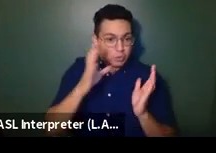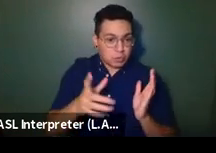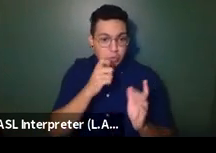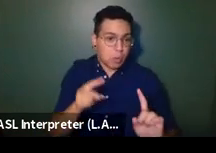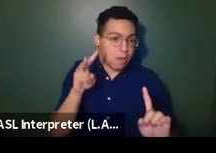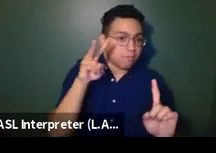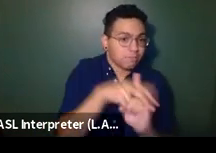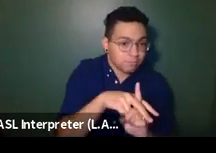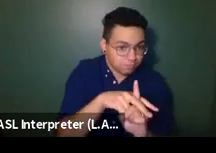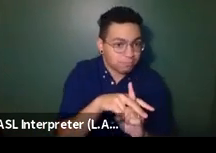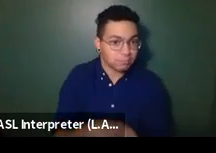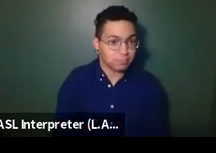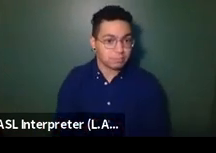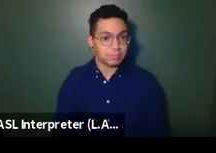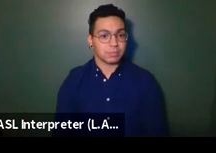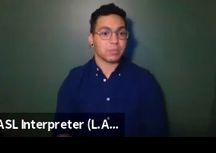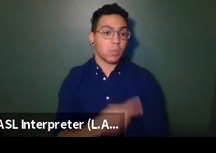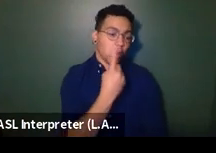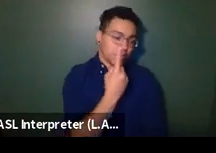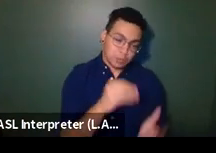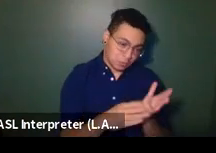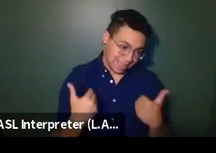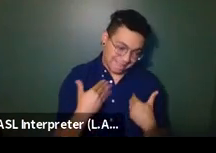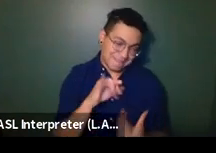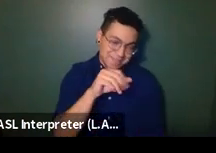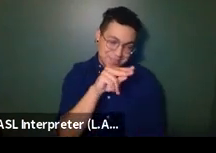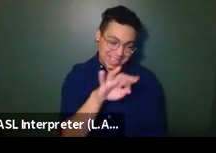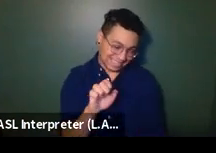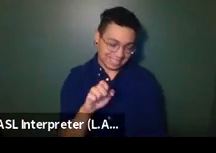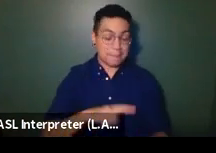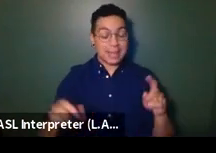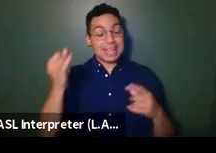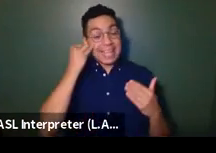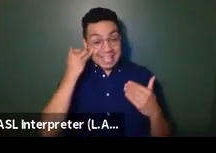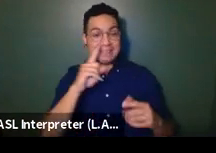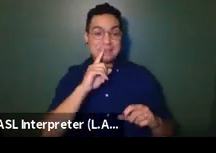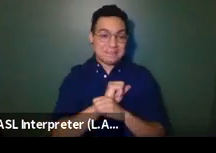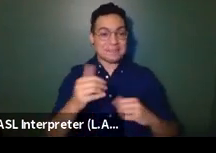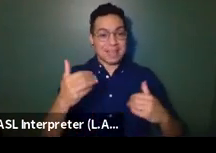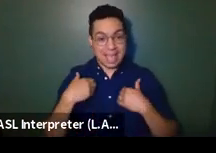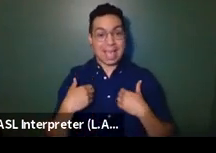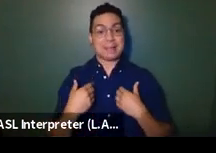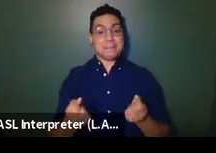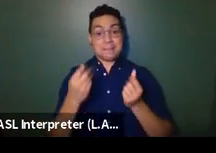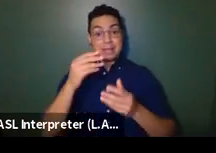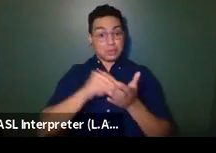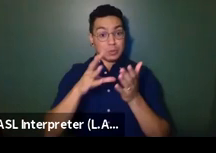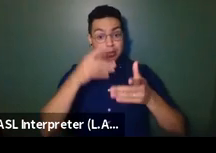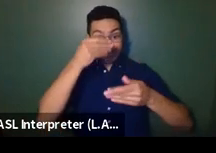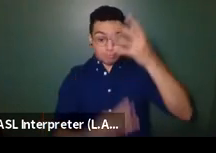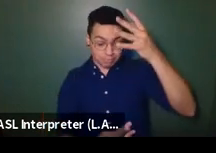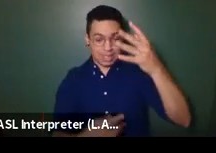ESD 189 - Amy Colburn: So I have my one student Danna so the choose the only one that will show up. But if I wanted to assign this to individual students, I could just type their names in here.